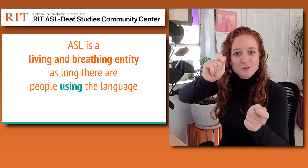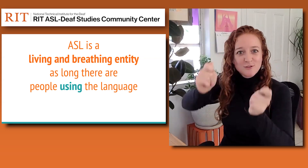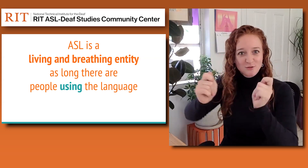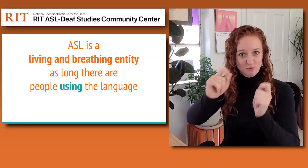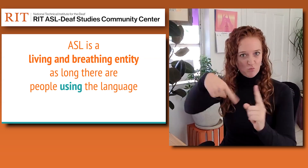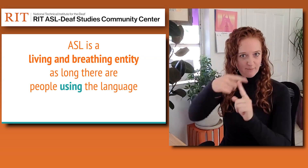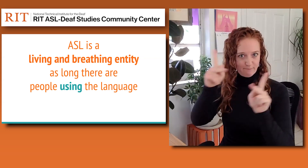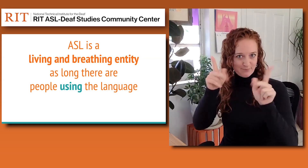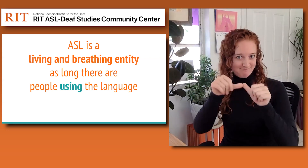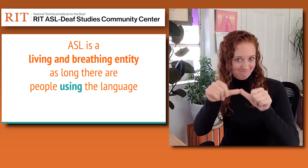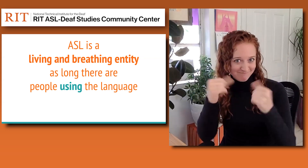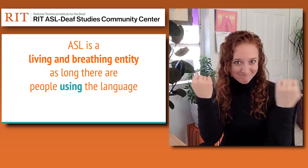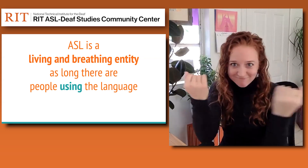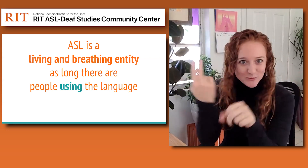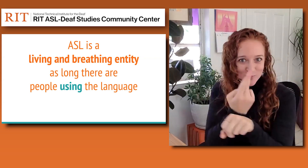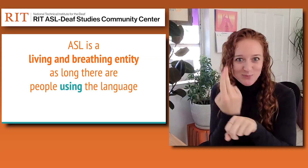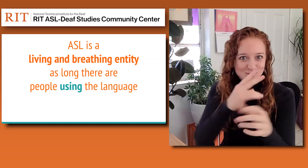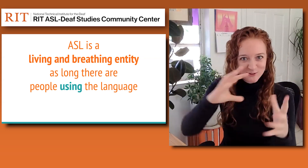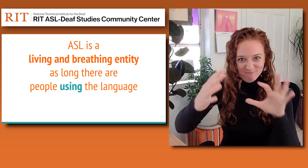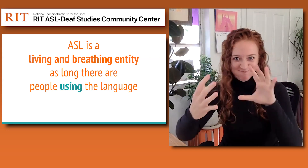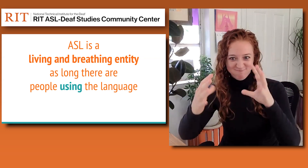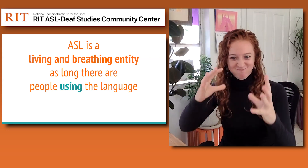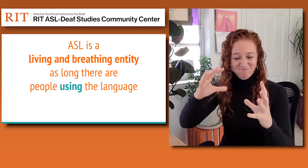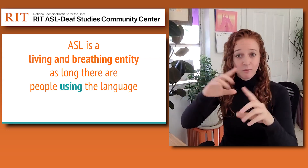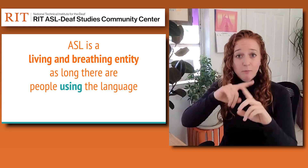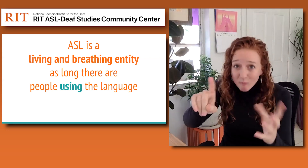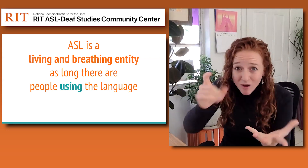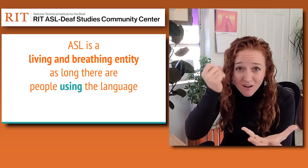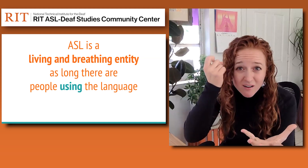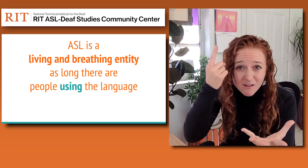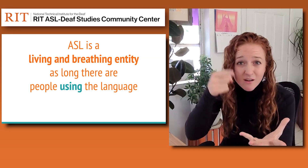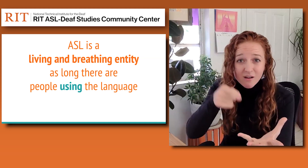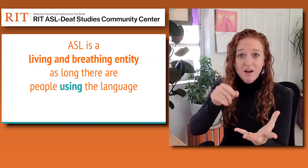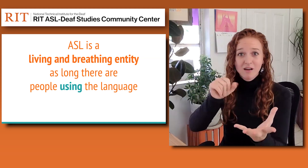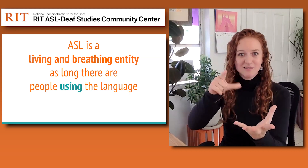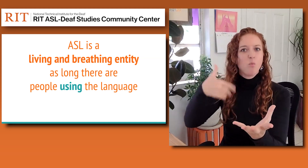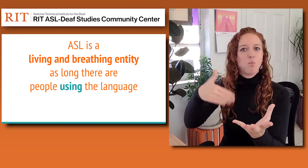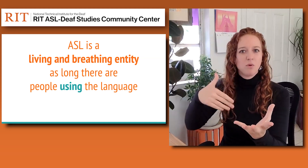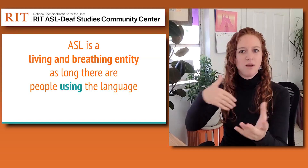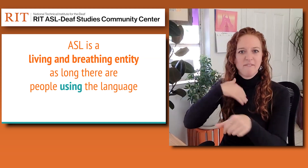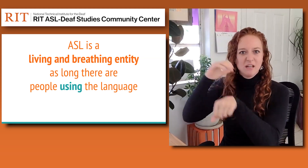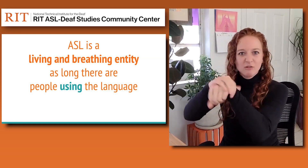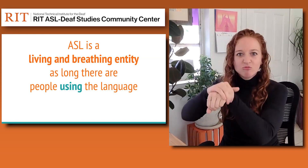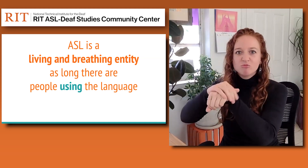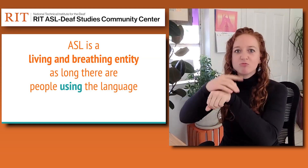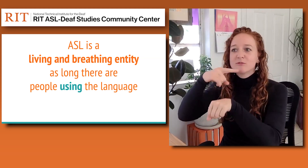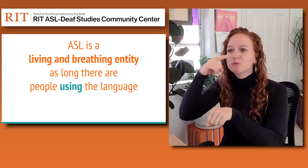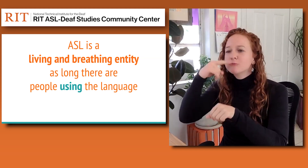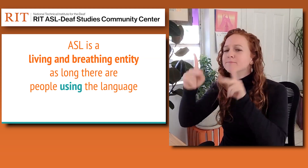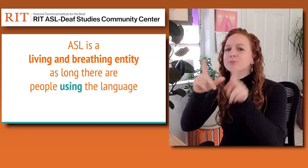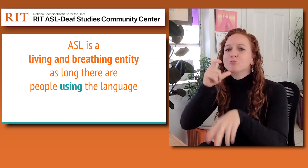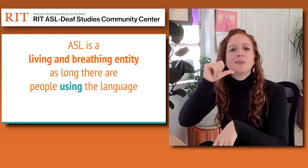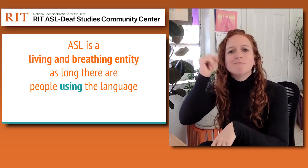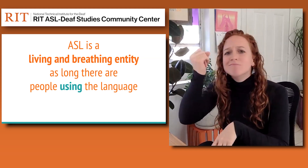constantly changing as long as people are using it. ASL...There are hearing people